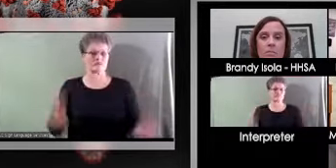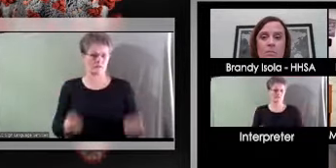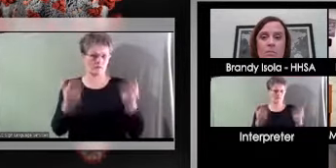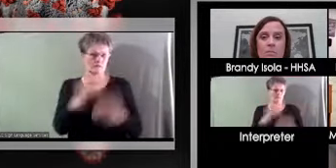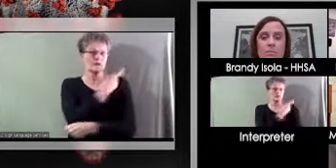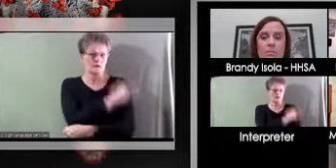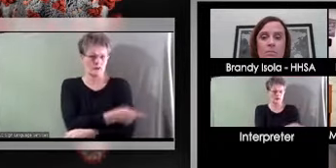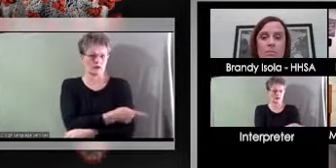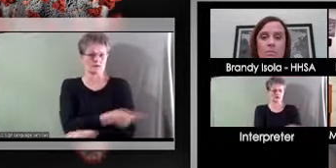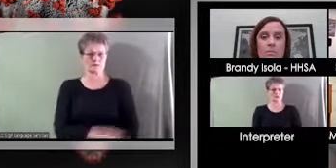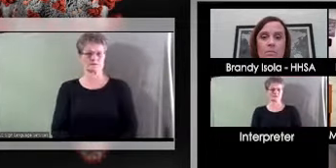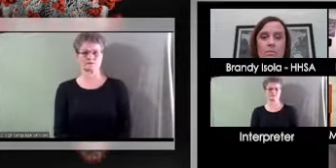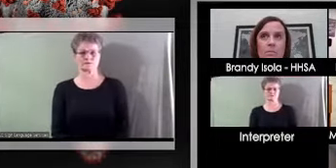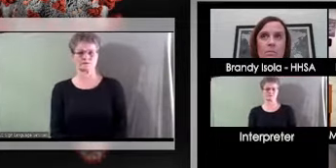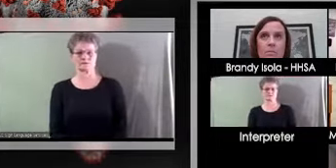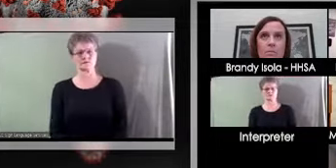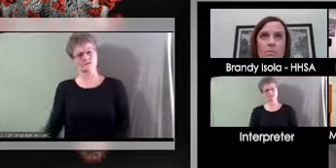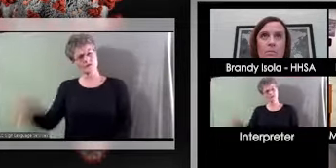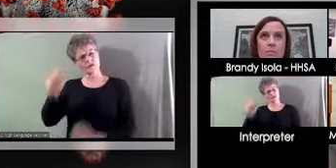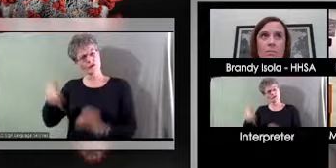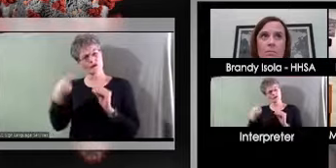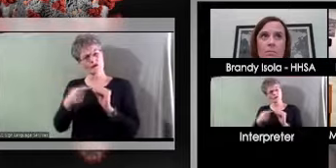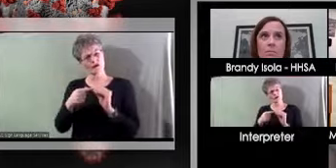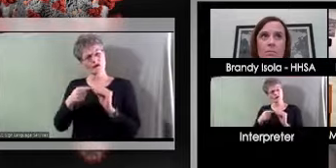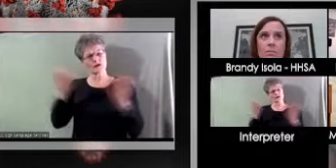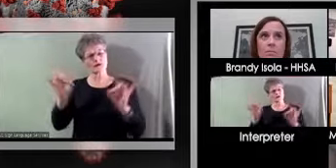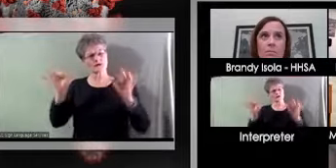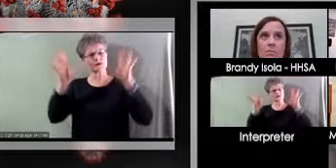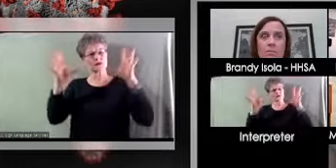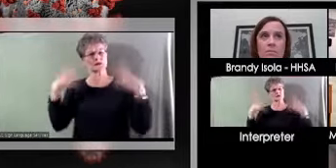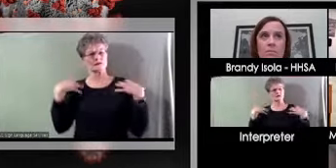Disaster Healthcare Volunteer Database? I heard down in Butte County, they're